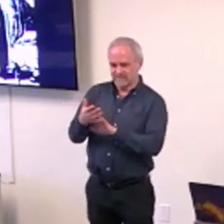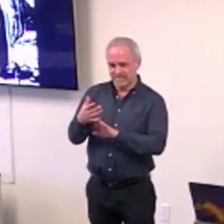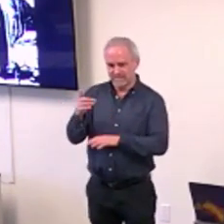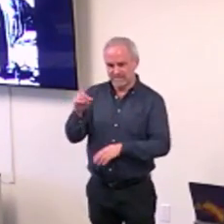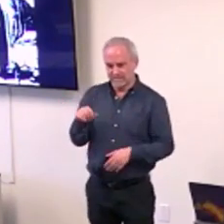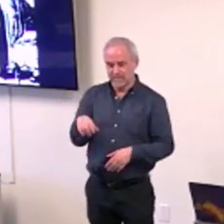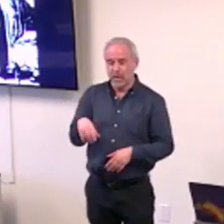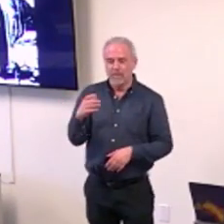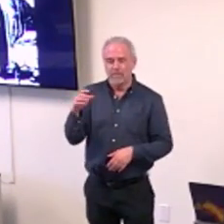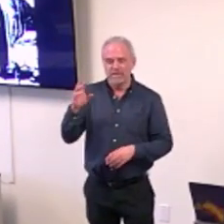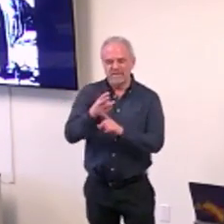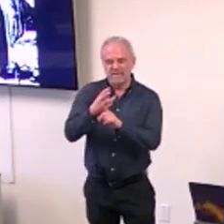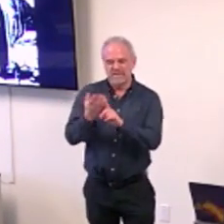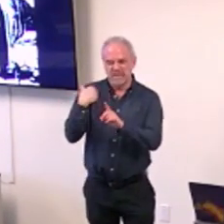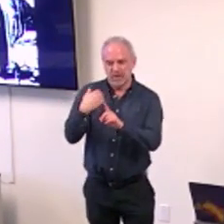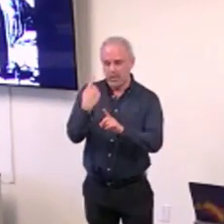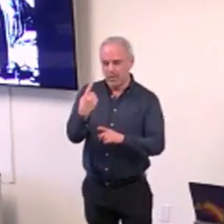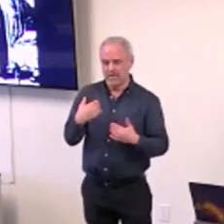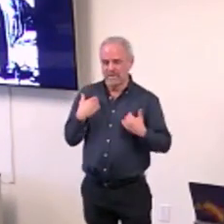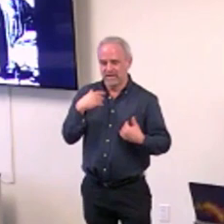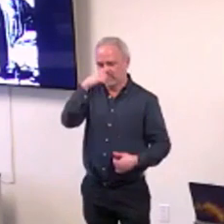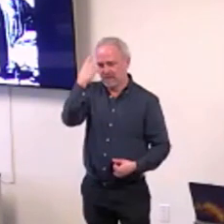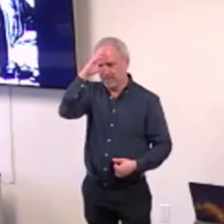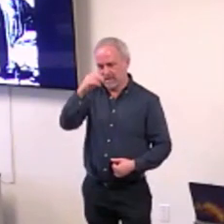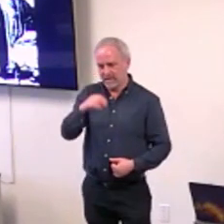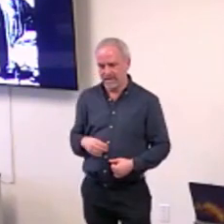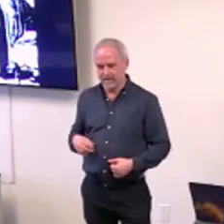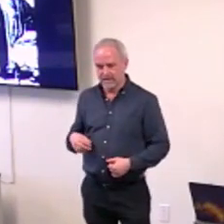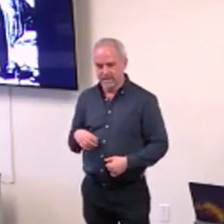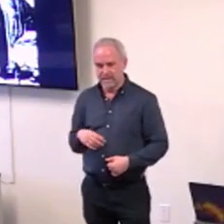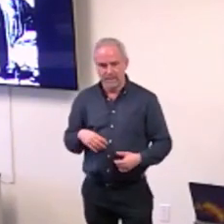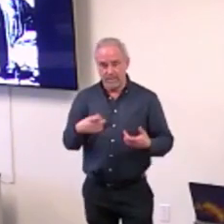Who hit the police because the police were grabbing his arms.